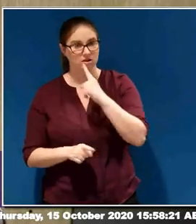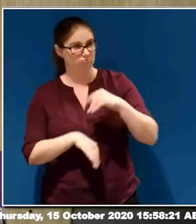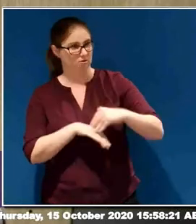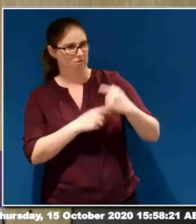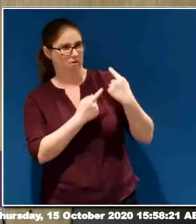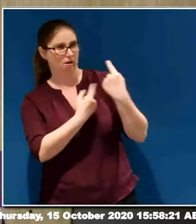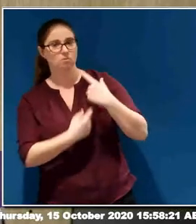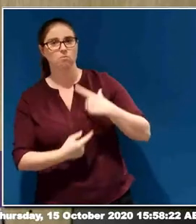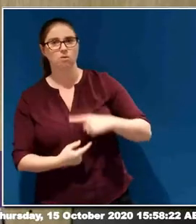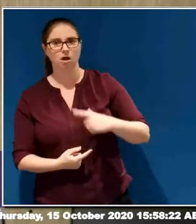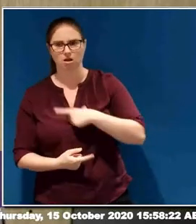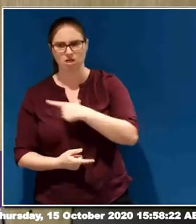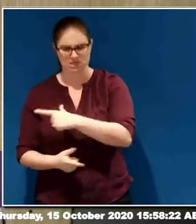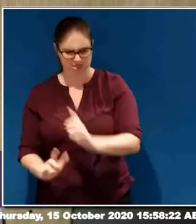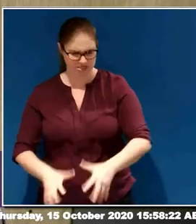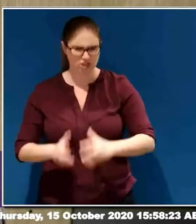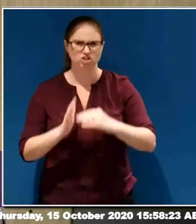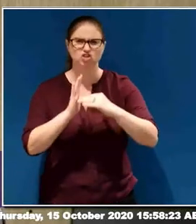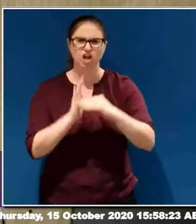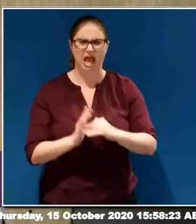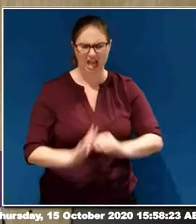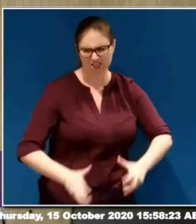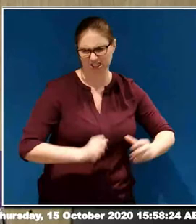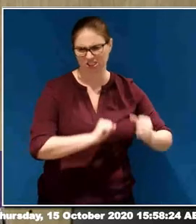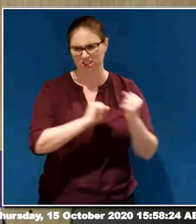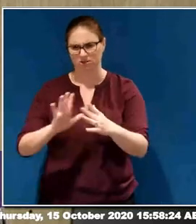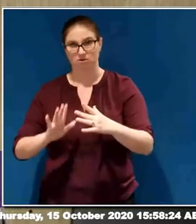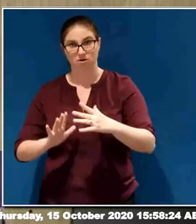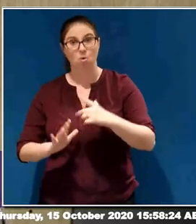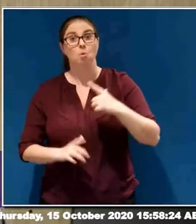So that's why we started this longitudinal study, because I wanted